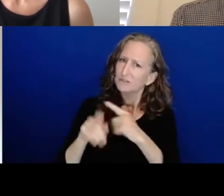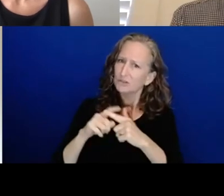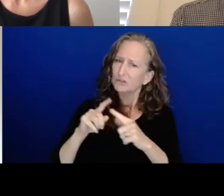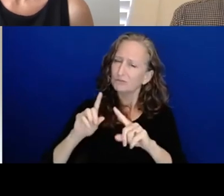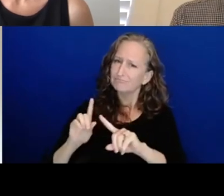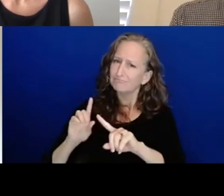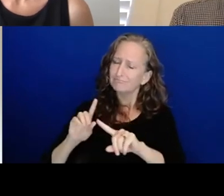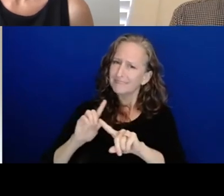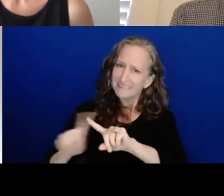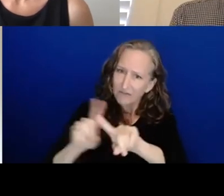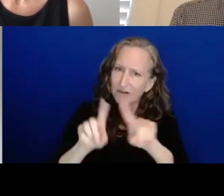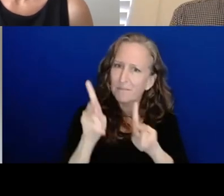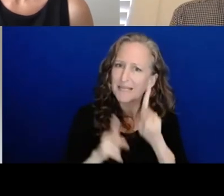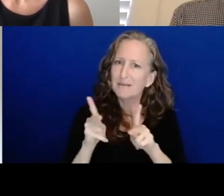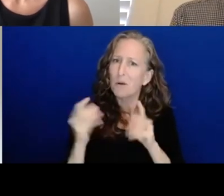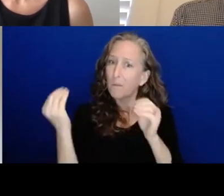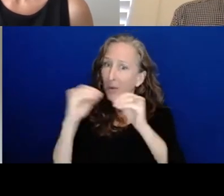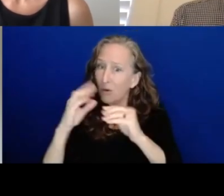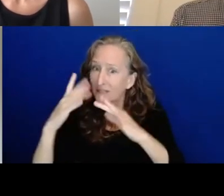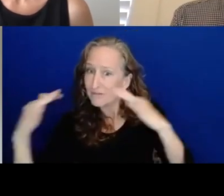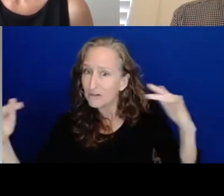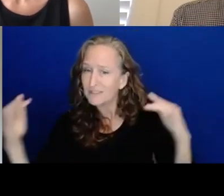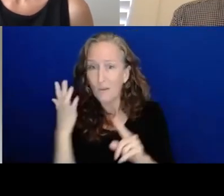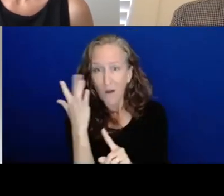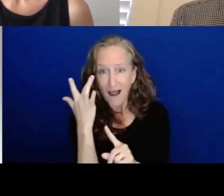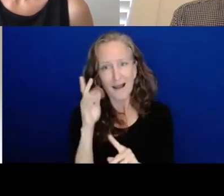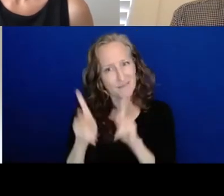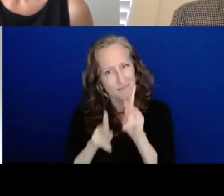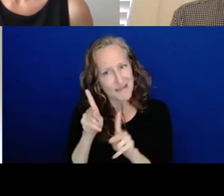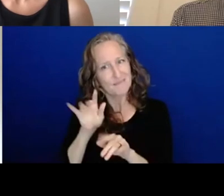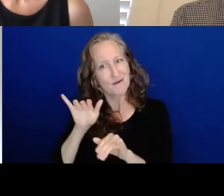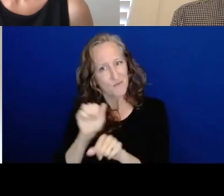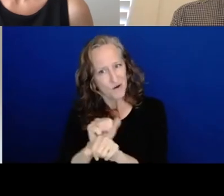So, there's so many possibilities. And at X, we're definitely taking a step back and